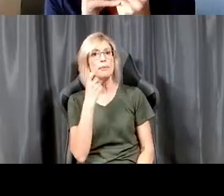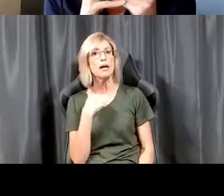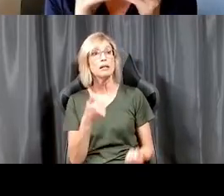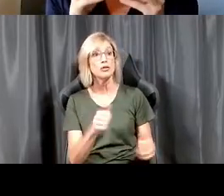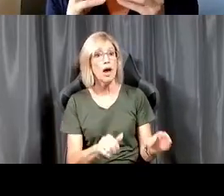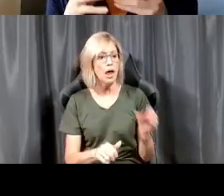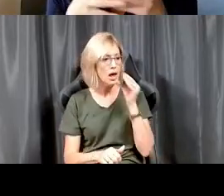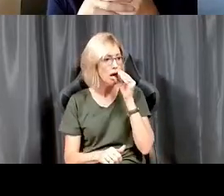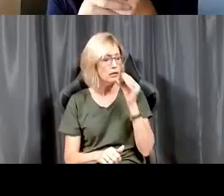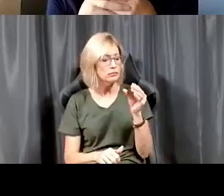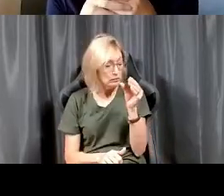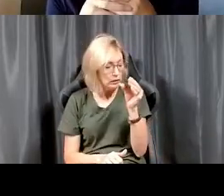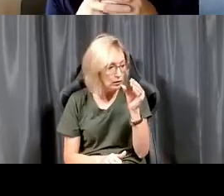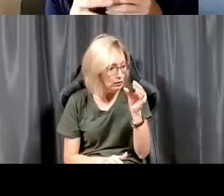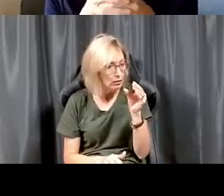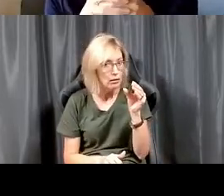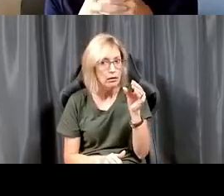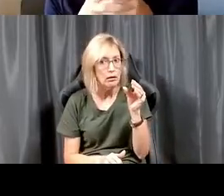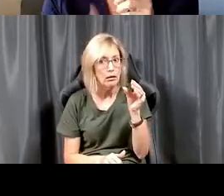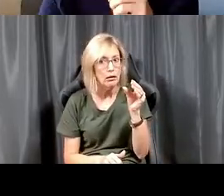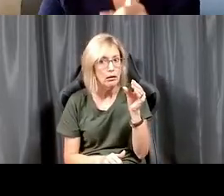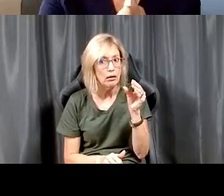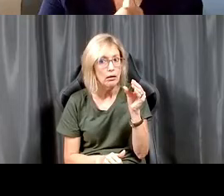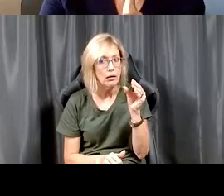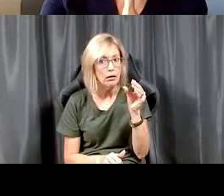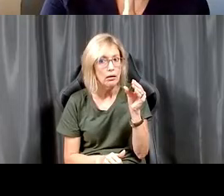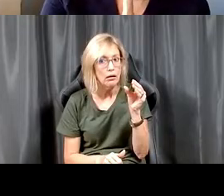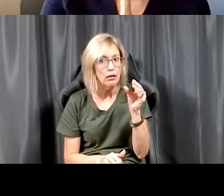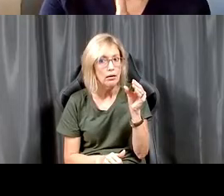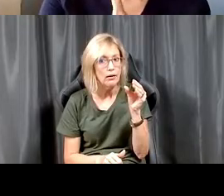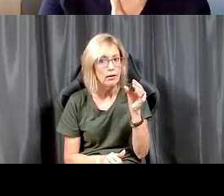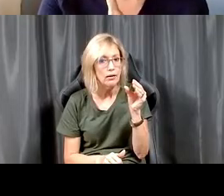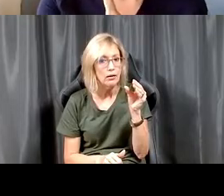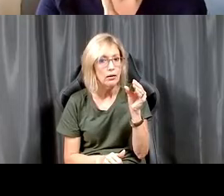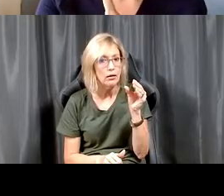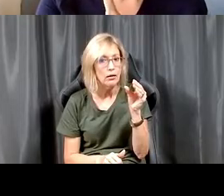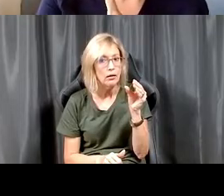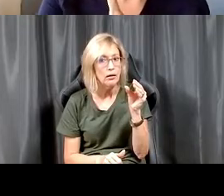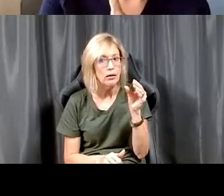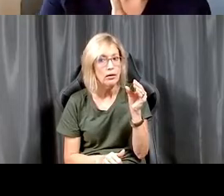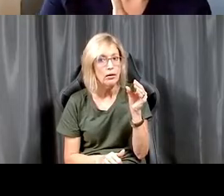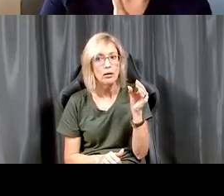found out there was